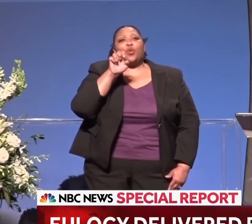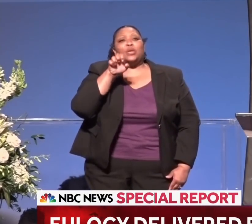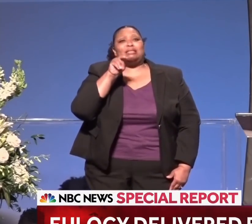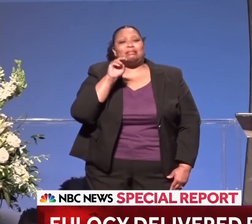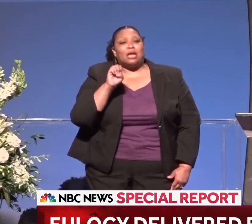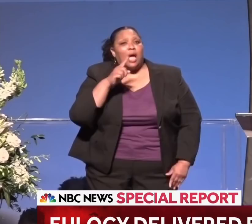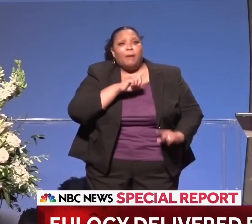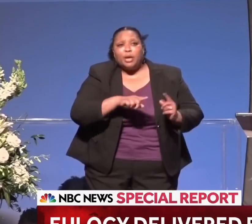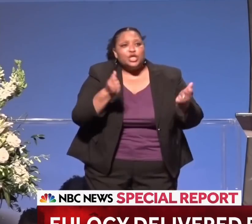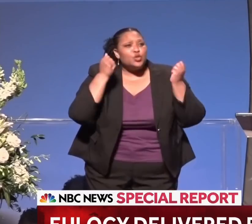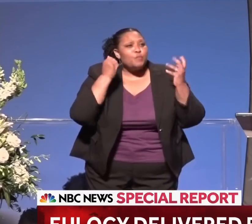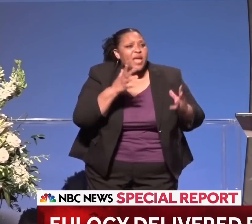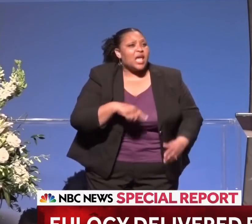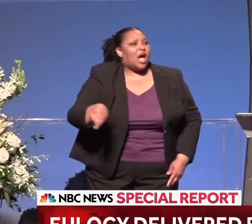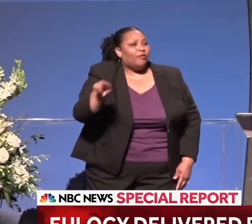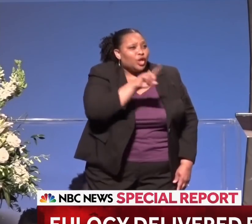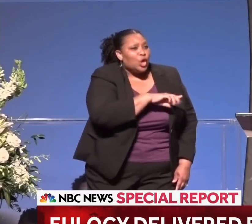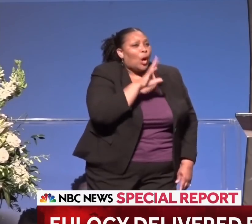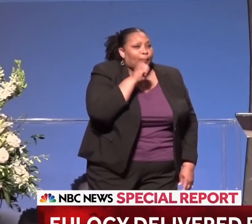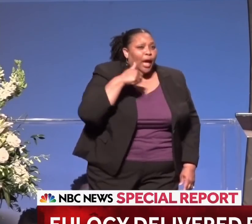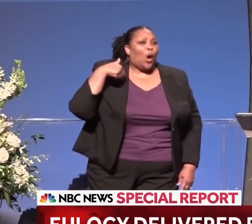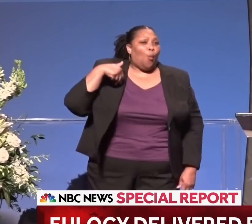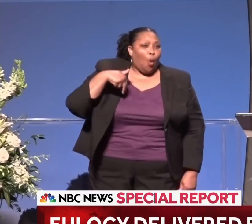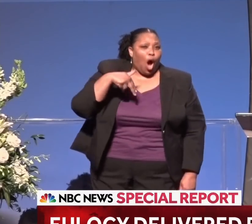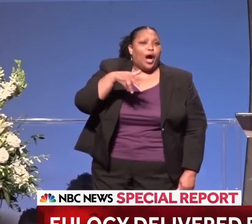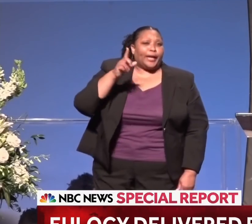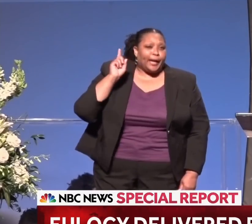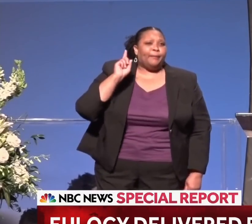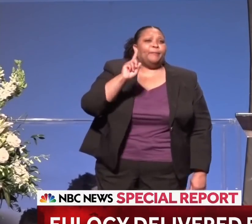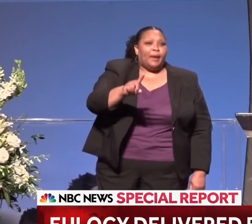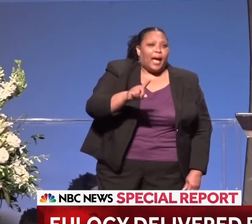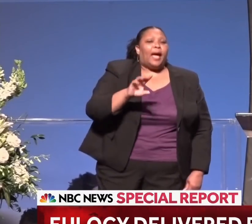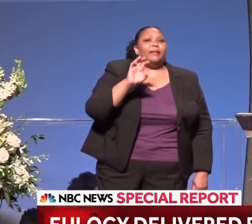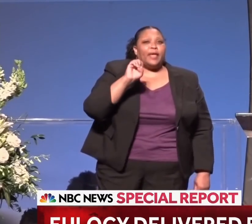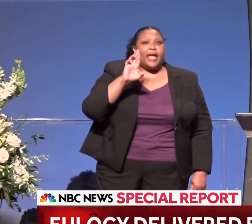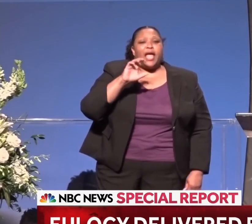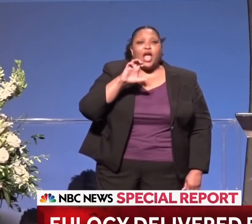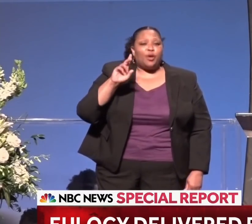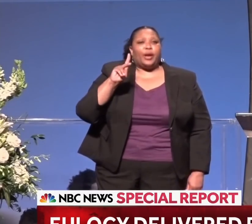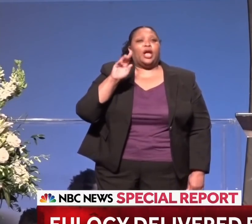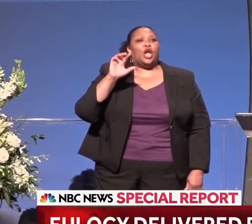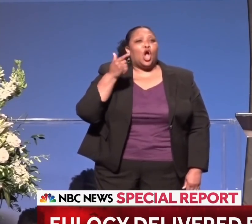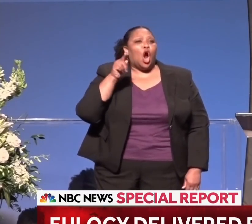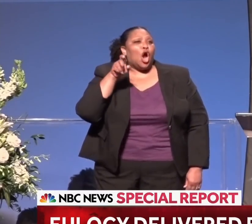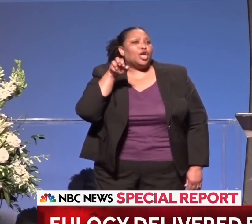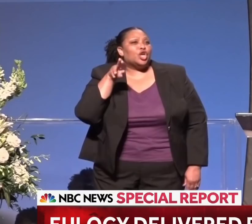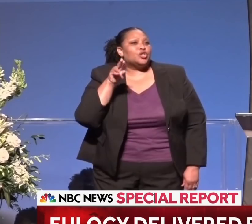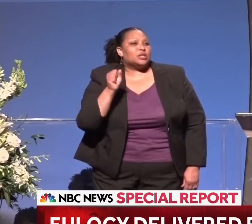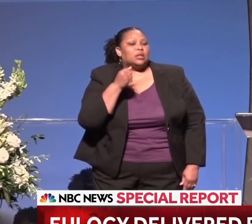RIGHTFUL BEING. AND JESUS CALLED HIM THE GOOD SAMARITAN. THE PROBLEM IS TOO MANY OF YOU